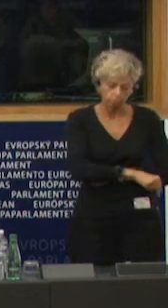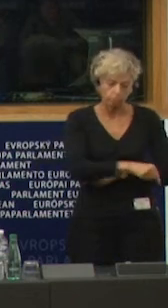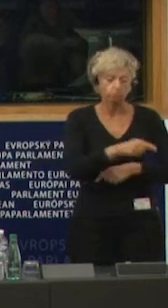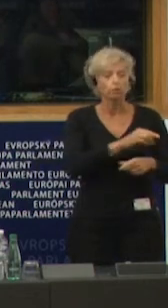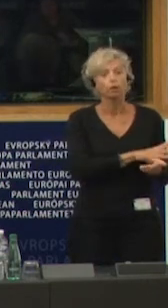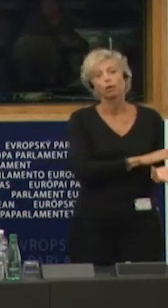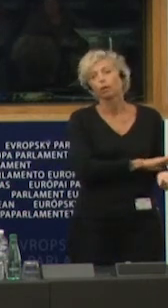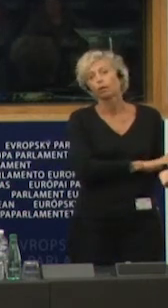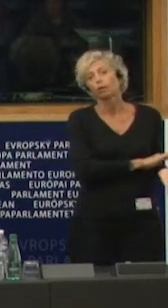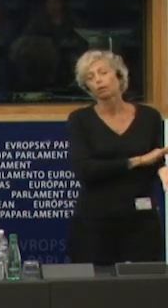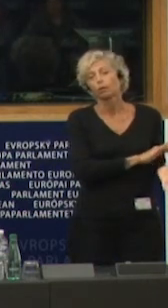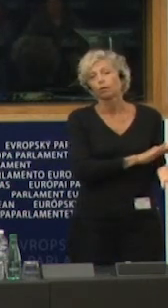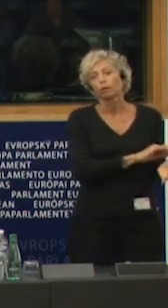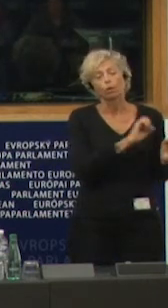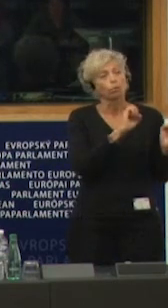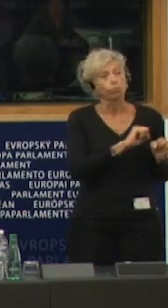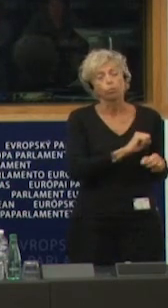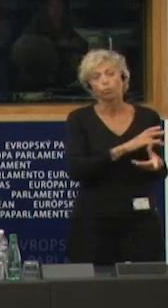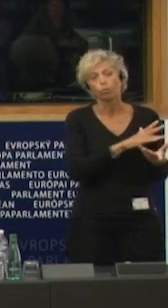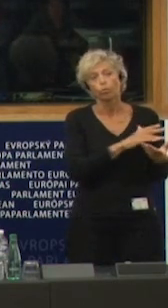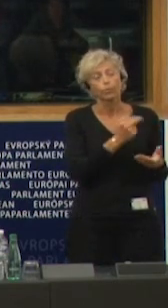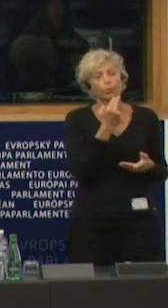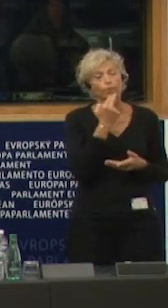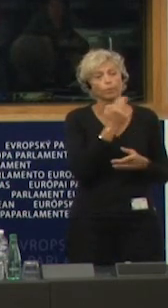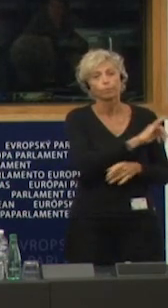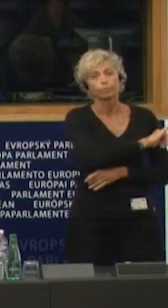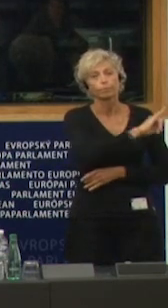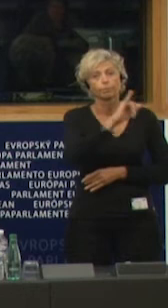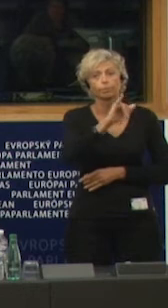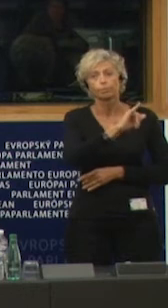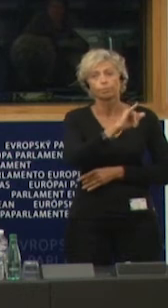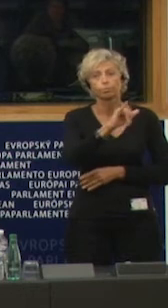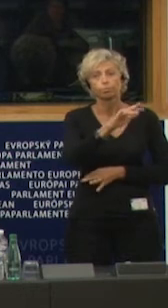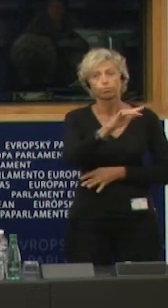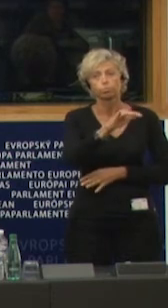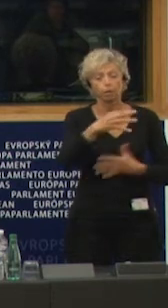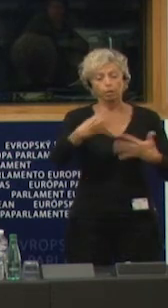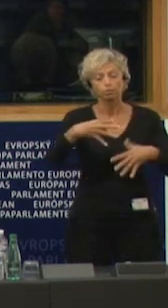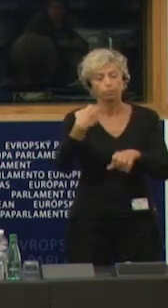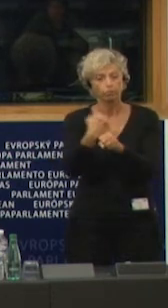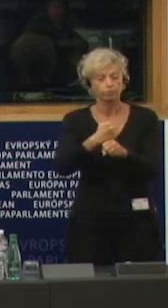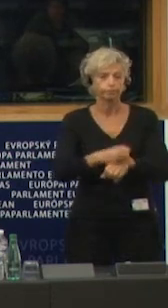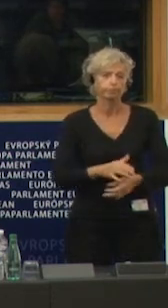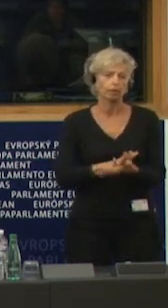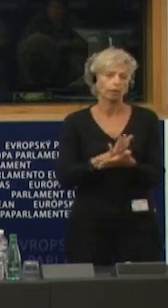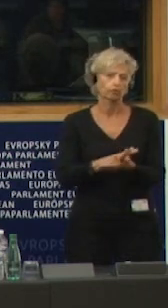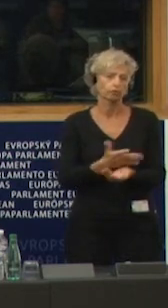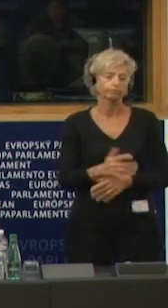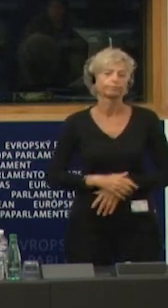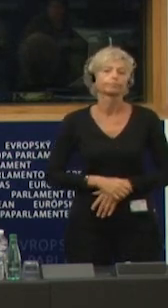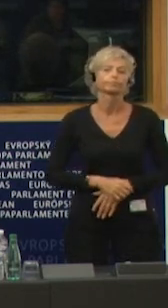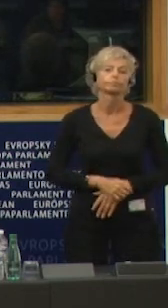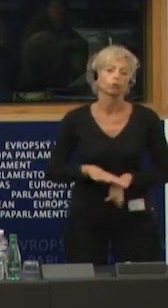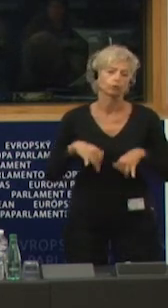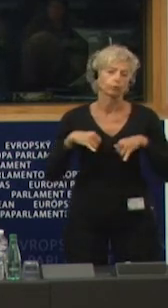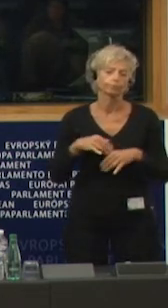parents, schools. Another important partner is business. We try to find voluntary jobs and training periods for young people.